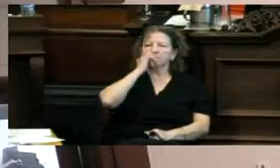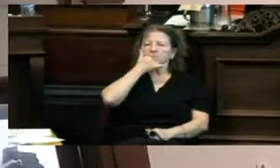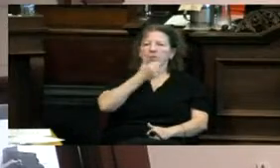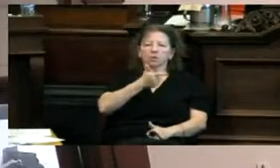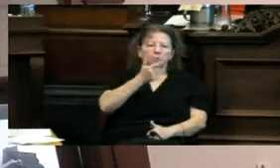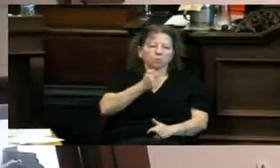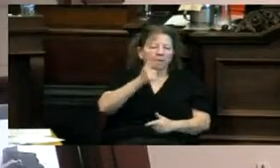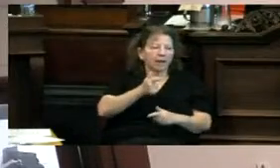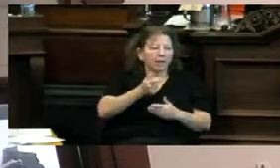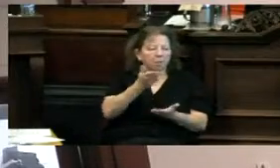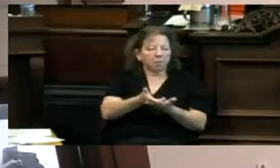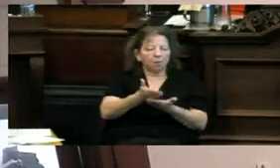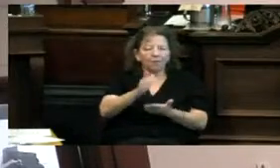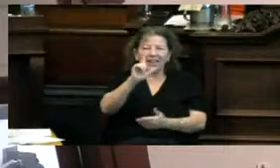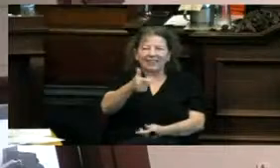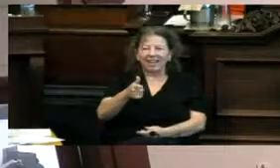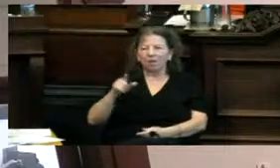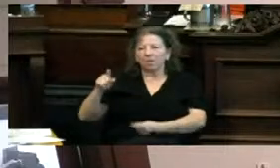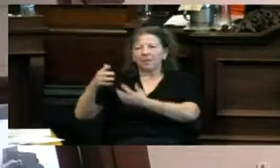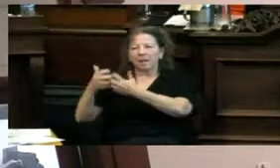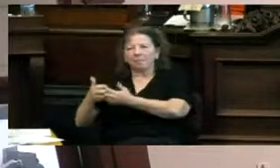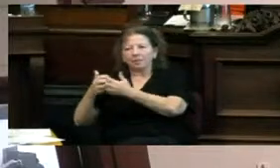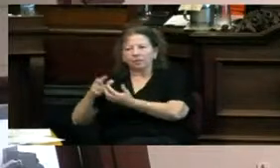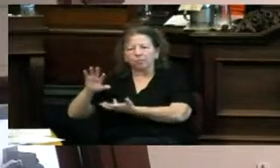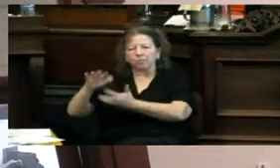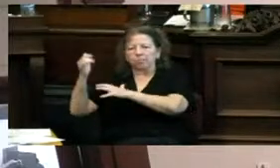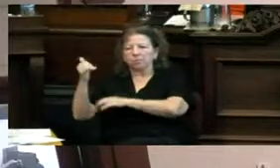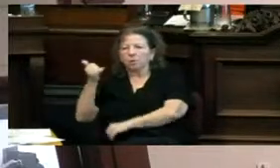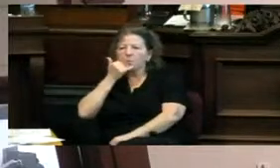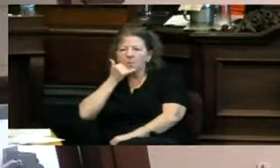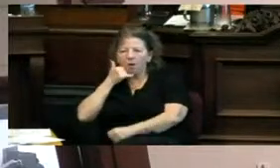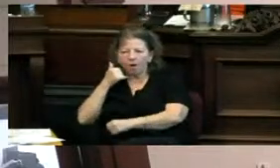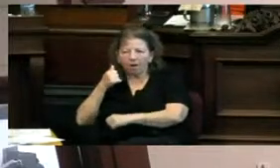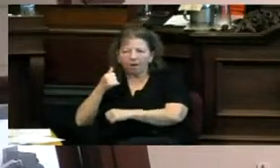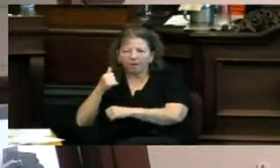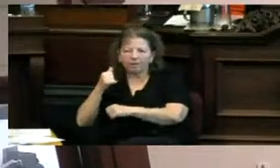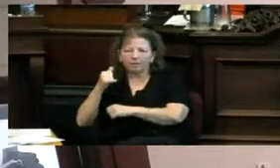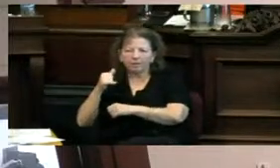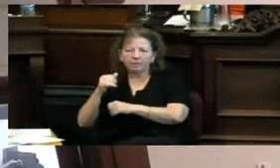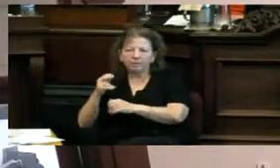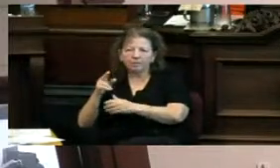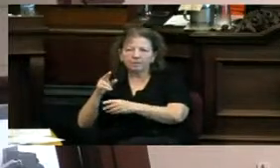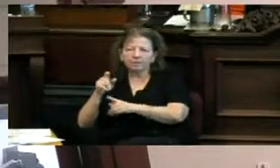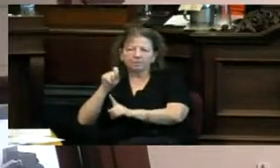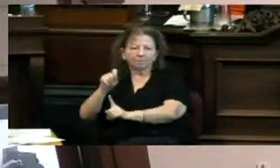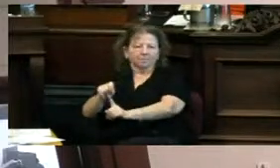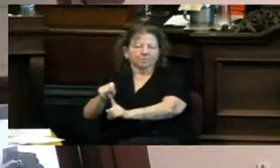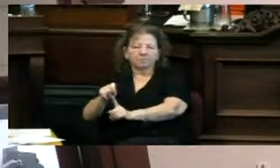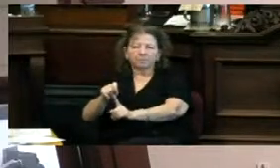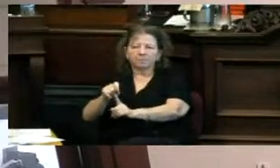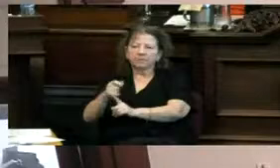justify his wrongful shooting. And it was proven later that